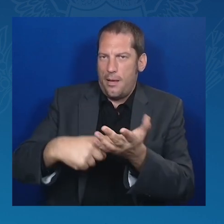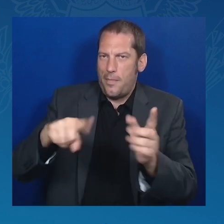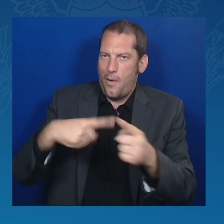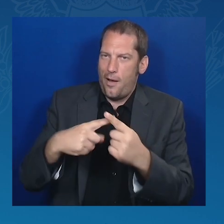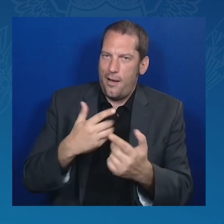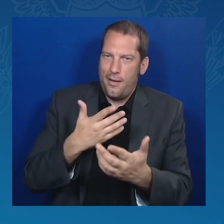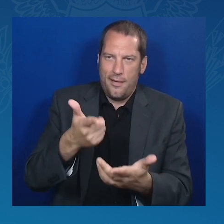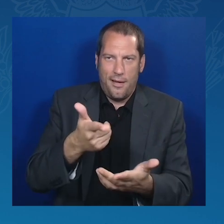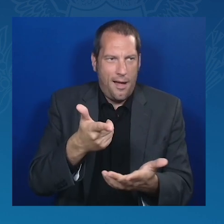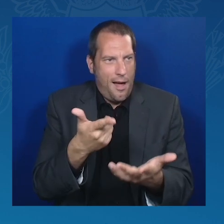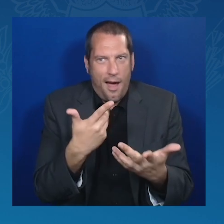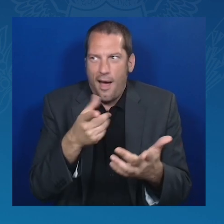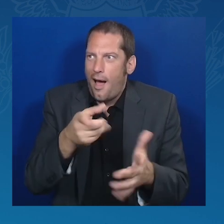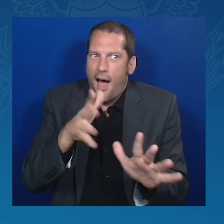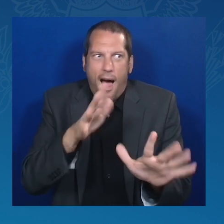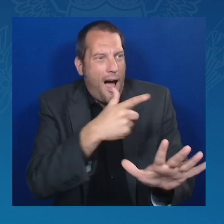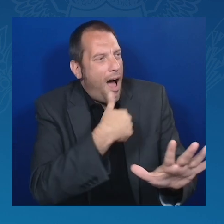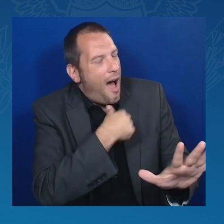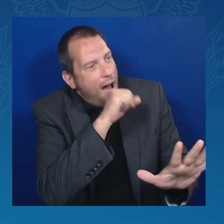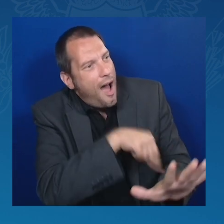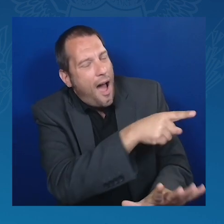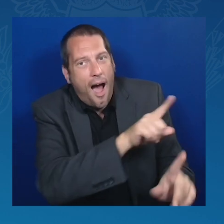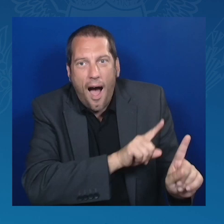Because that's where I went to go get my HIV screening